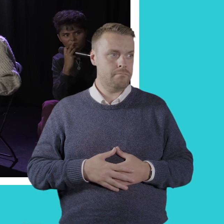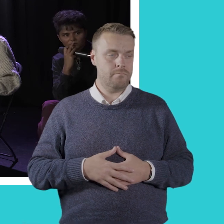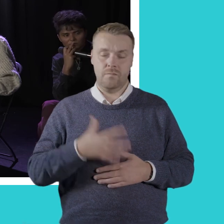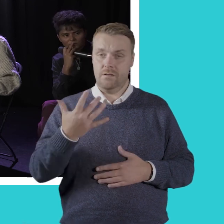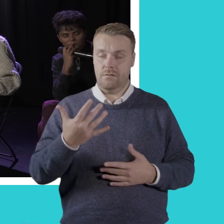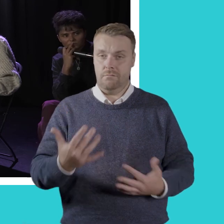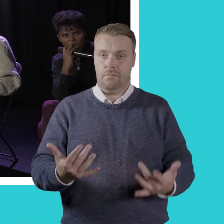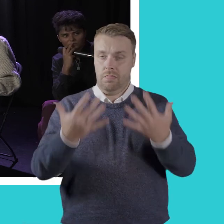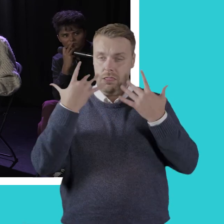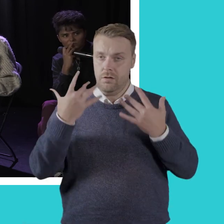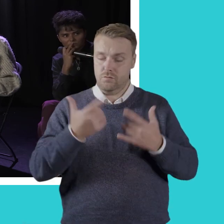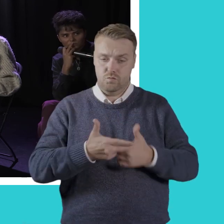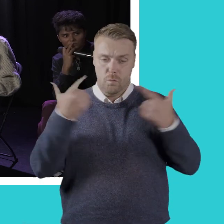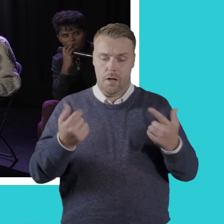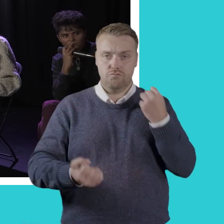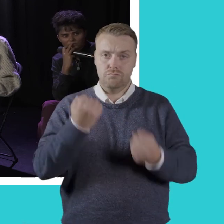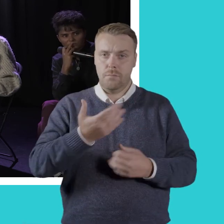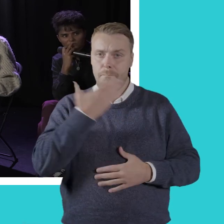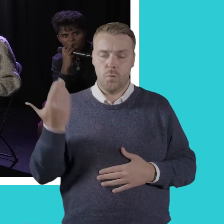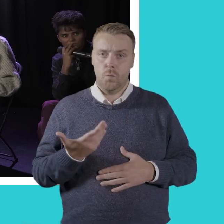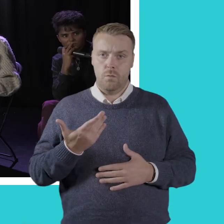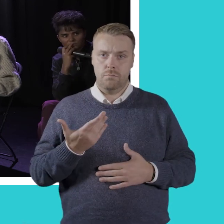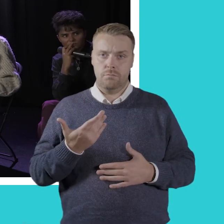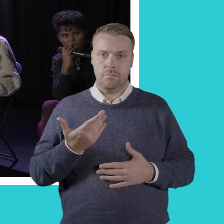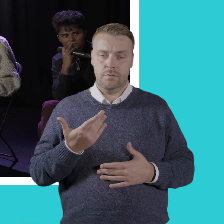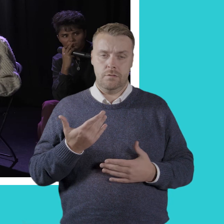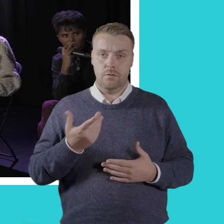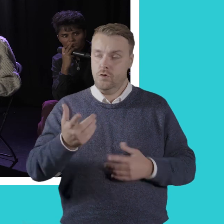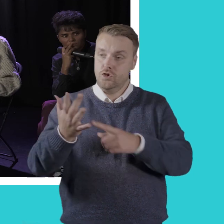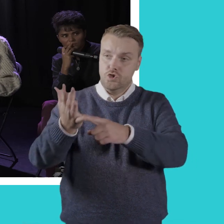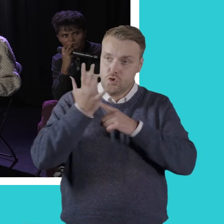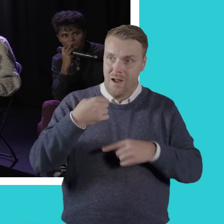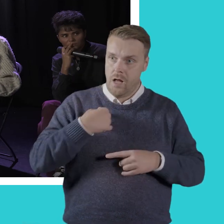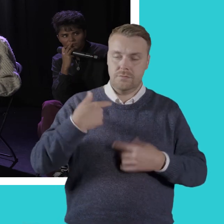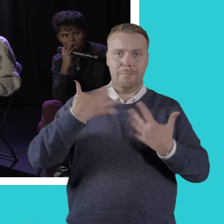Way too much injustice and way too much over stimulation showing us the injustice and